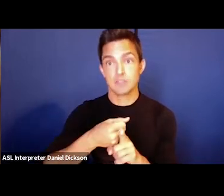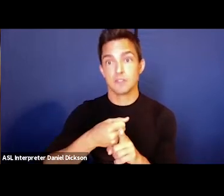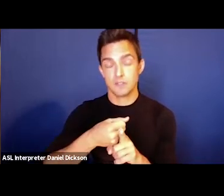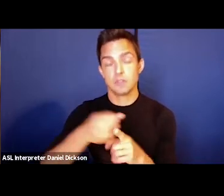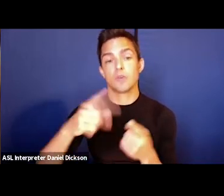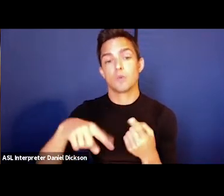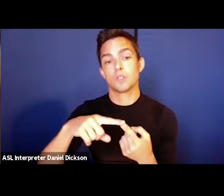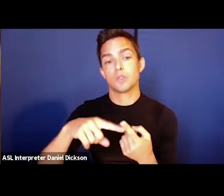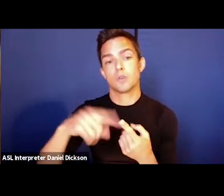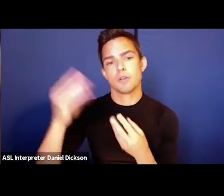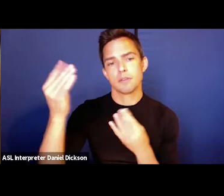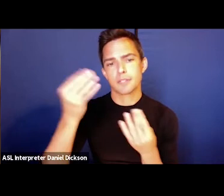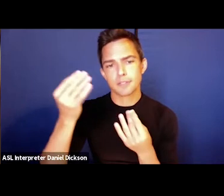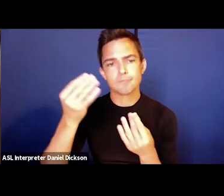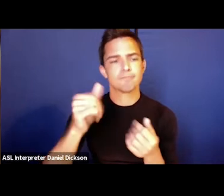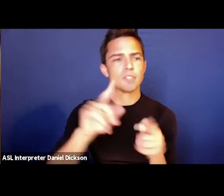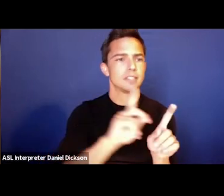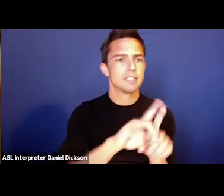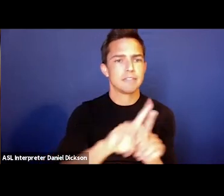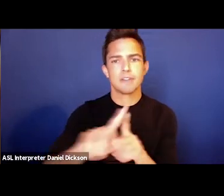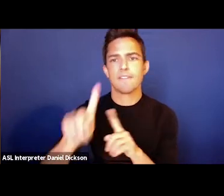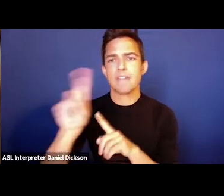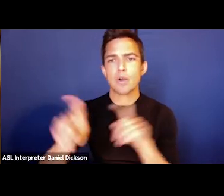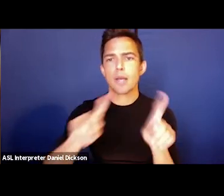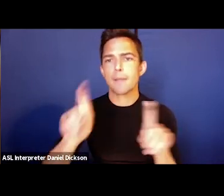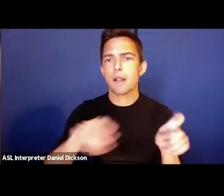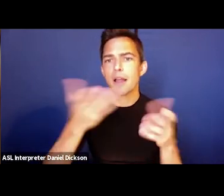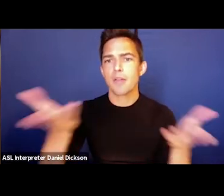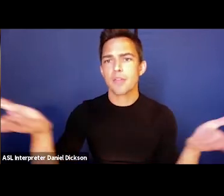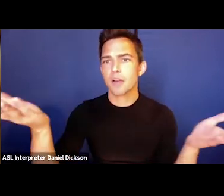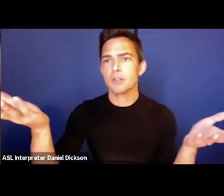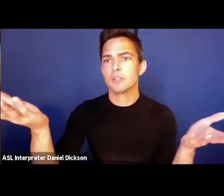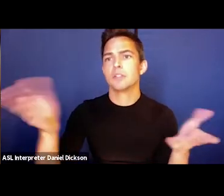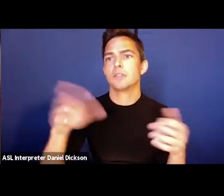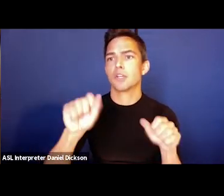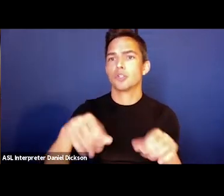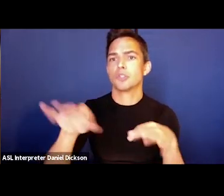into consideration all the different variables that went into describing loneliness scores